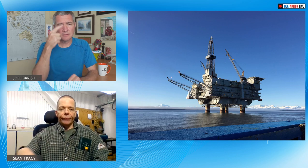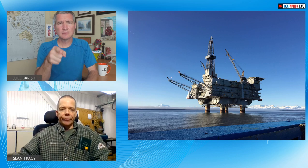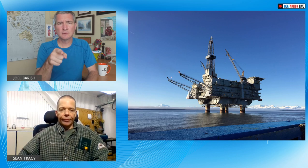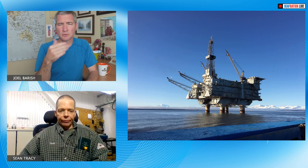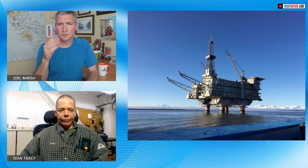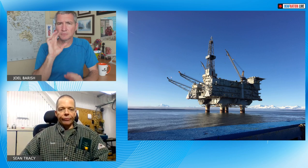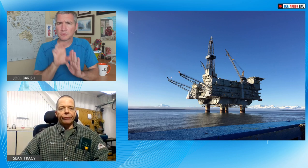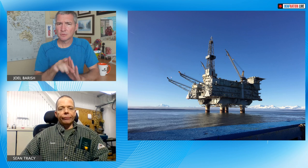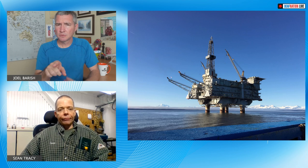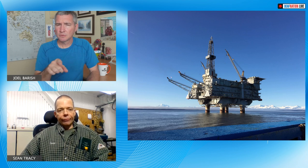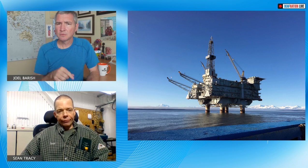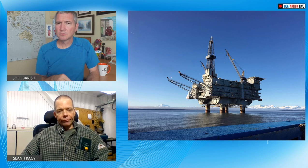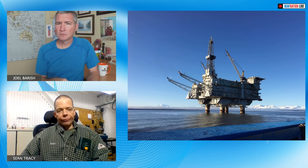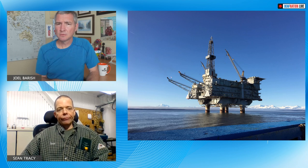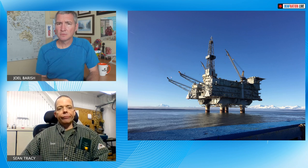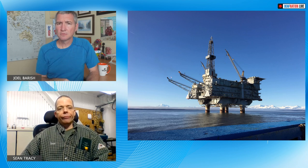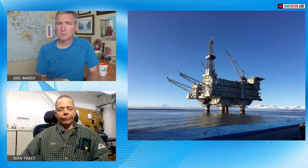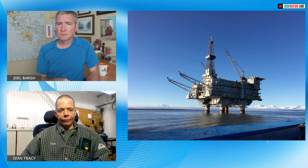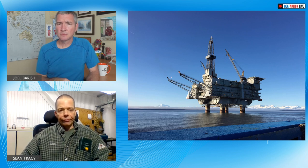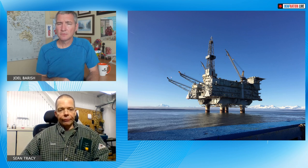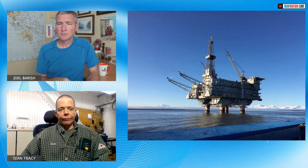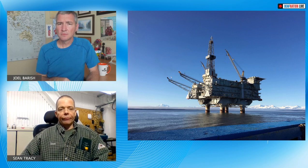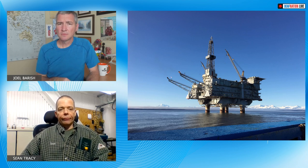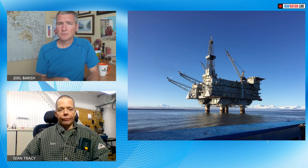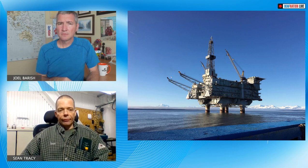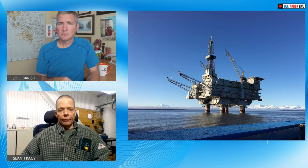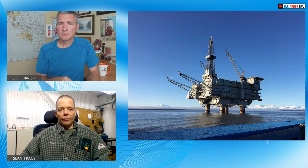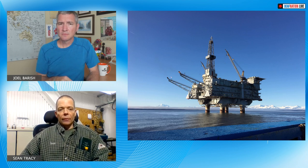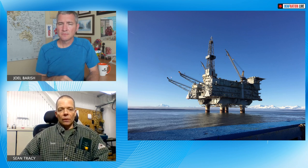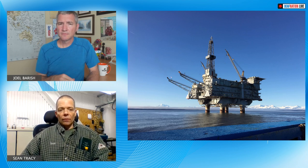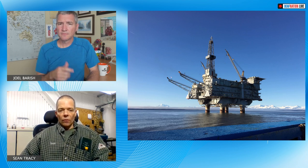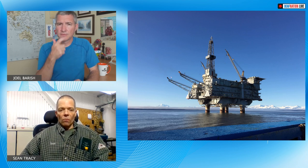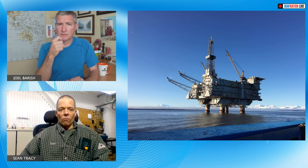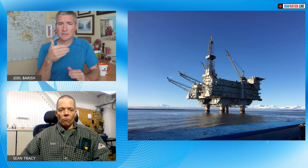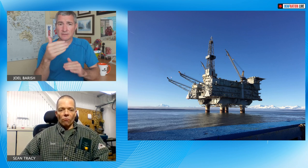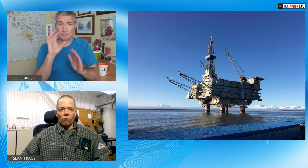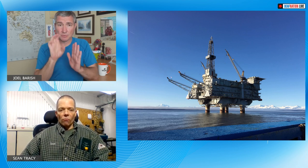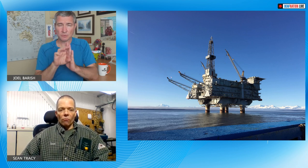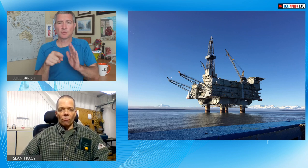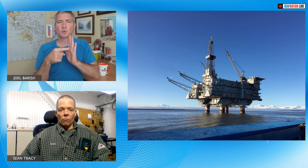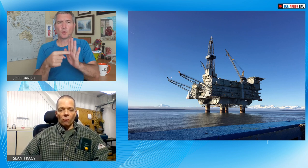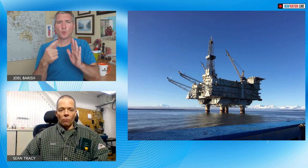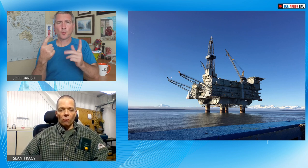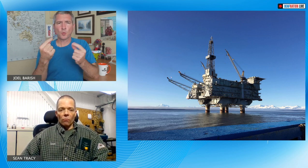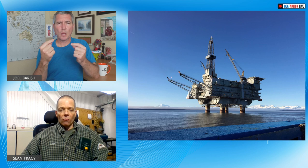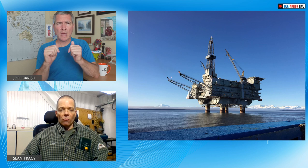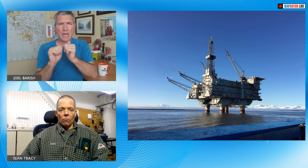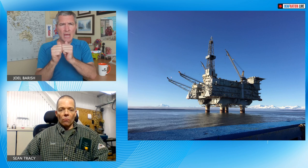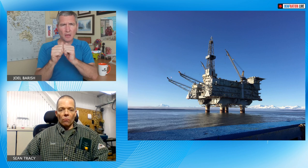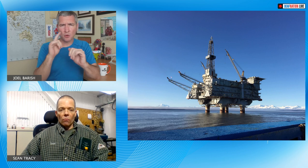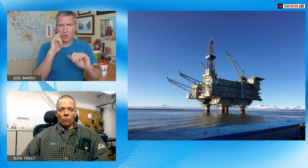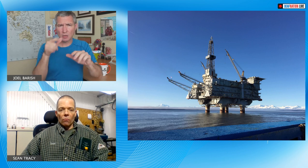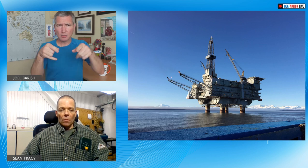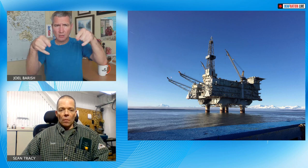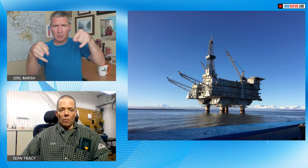Ok, that makes sense with the picture. The next picture shows what the process of drilling